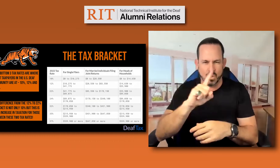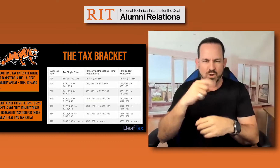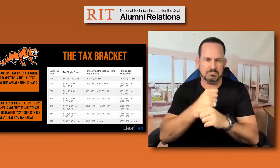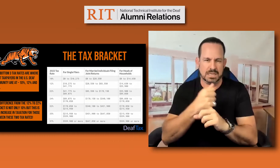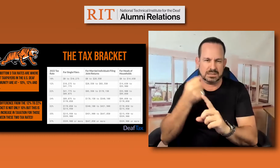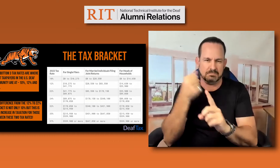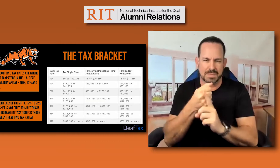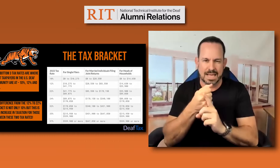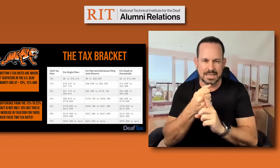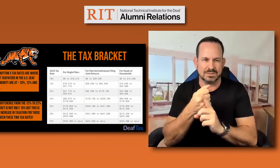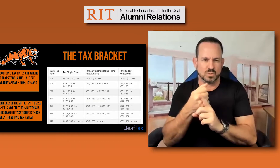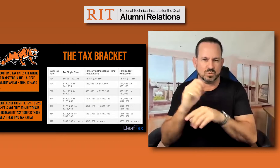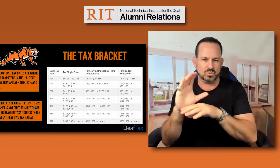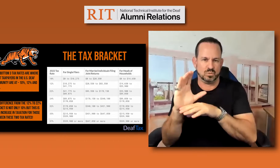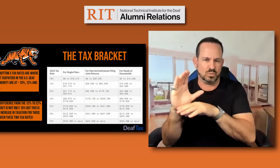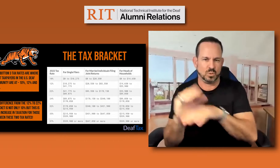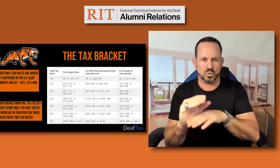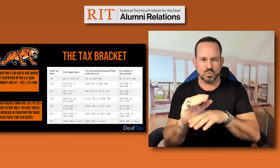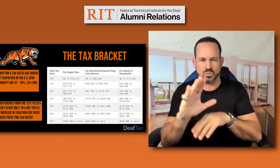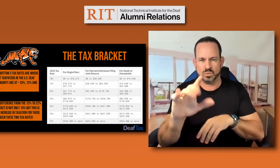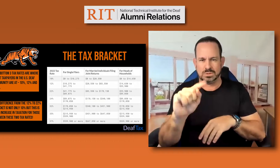in the amount of taxes that you could be paying.